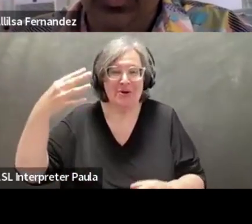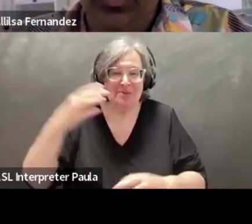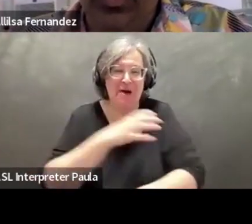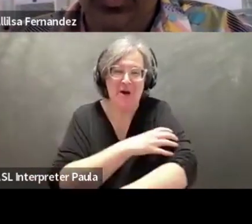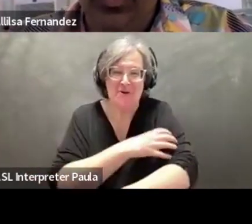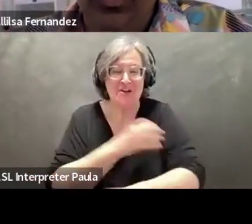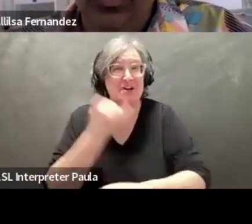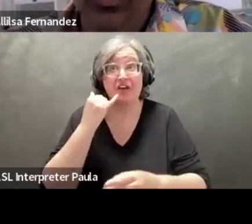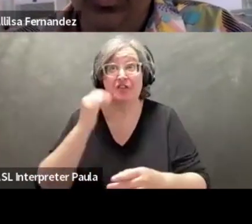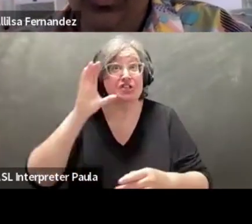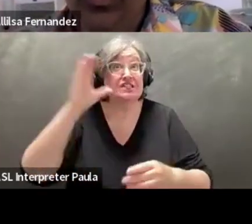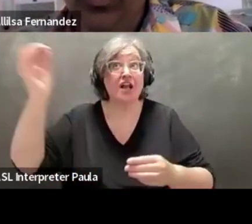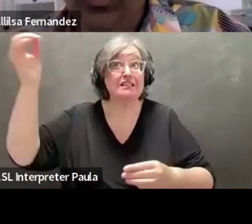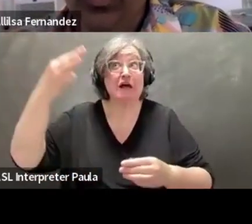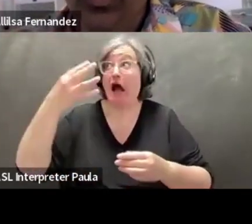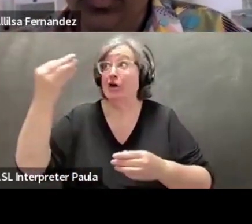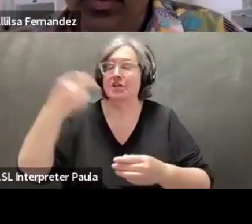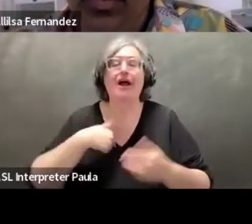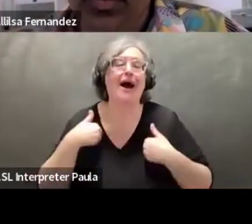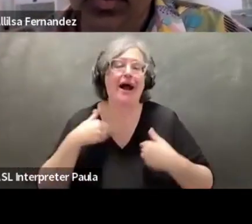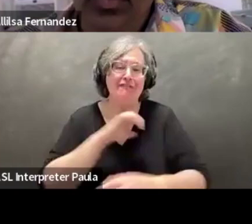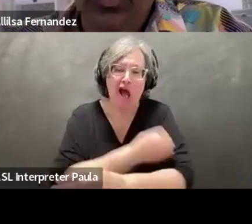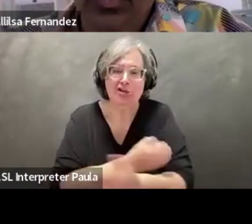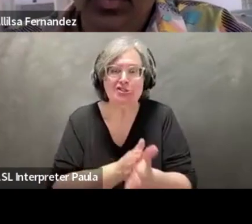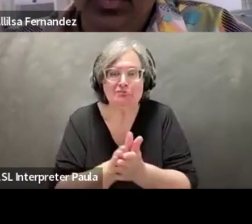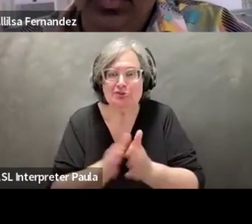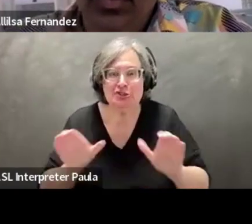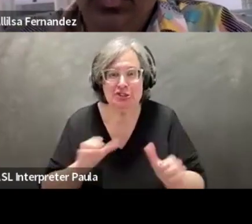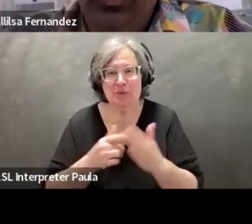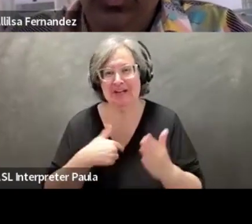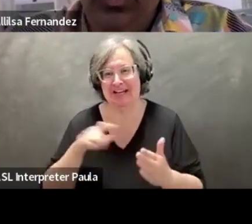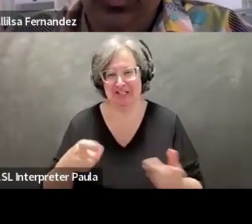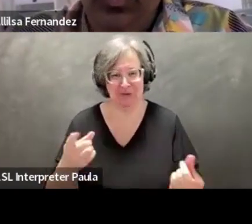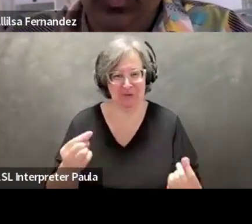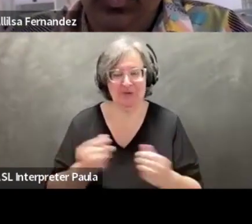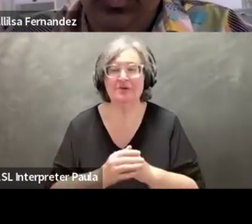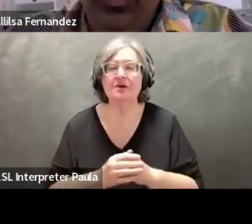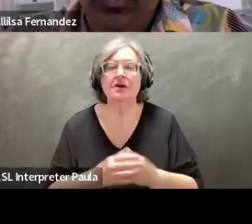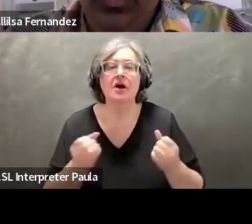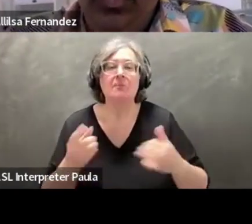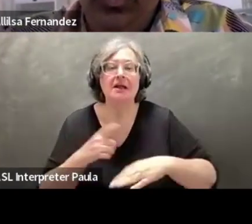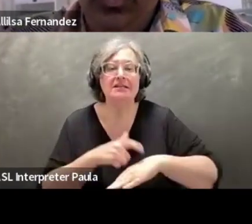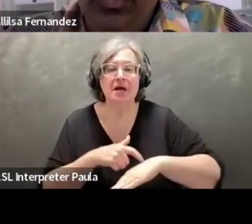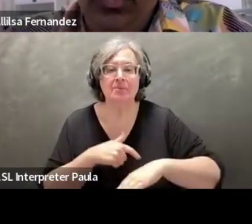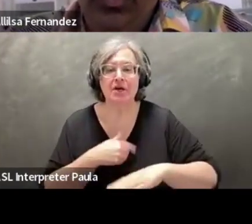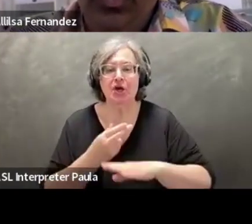as long as they're sun out, I got energy to go do what I need to do. And a lot of times, what I do is I use a lot of my